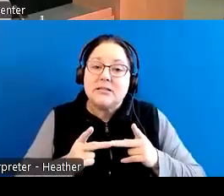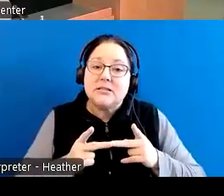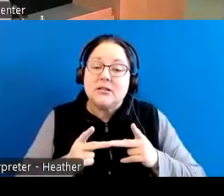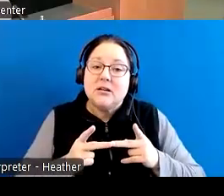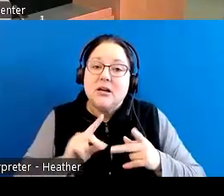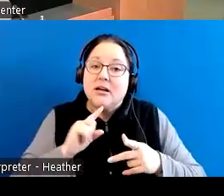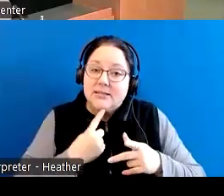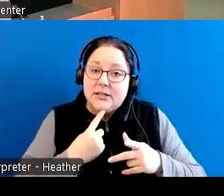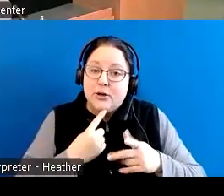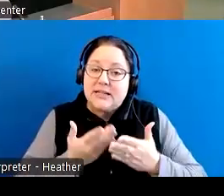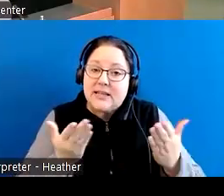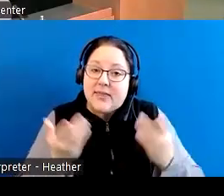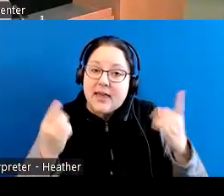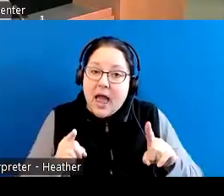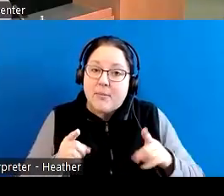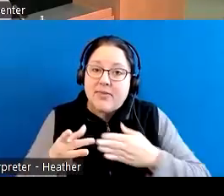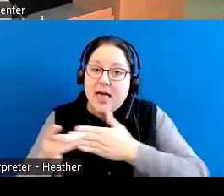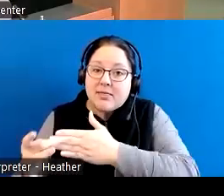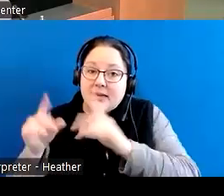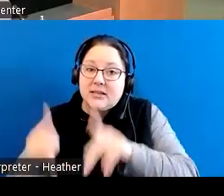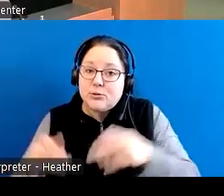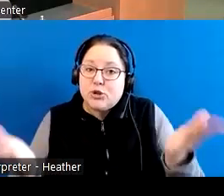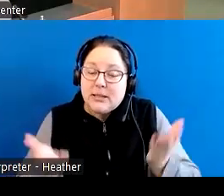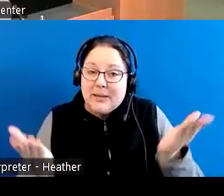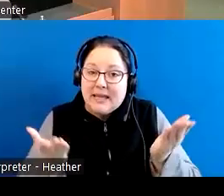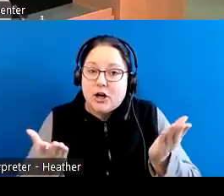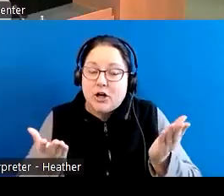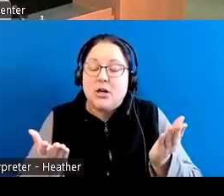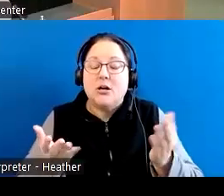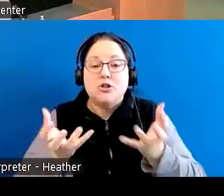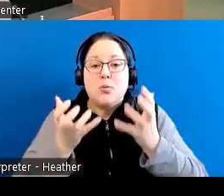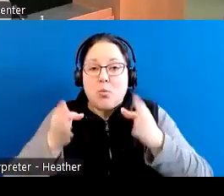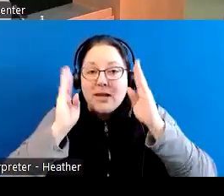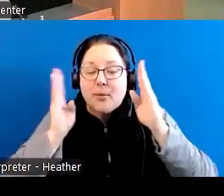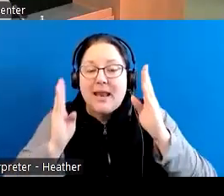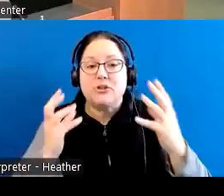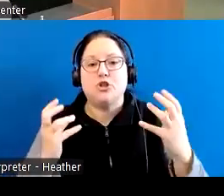you to be in the hospital. But we also really pay a lot of attention to the strengths and values.